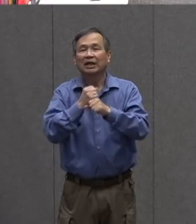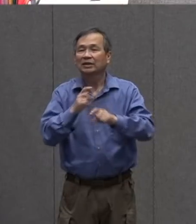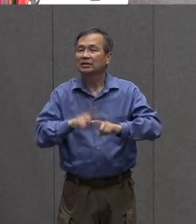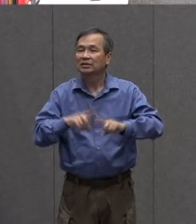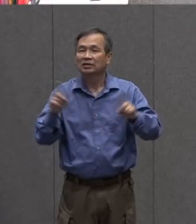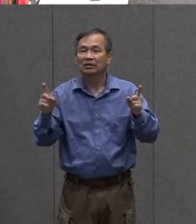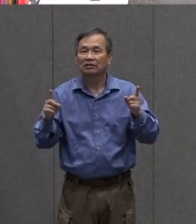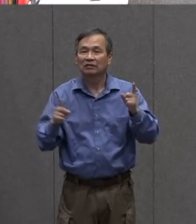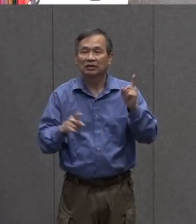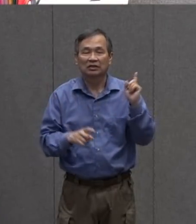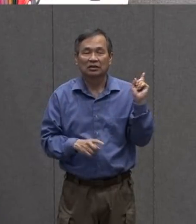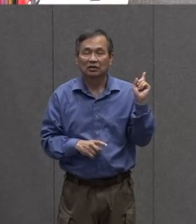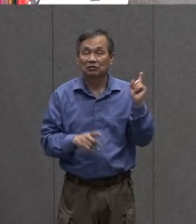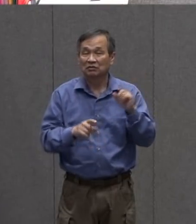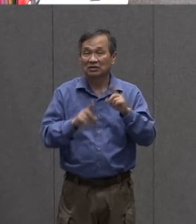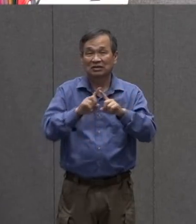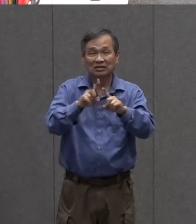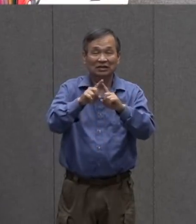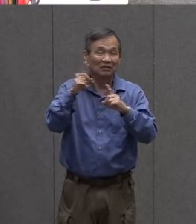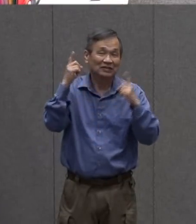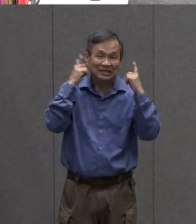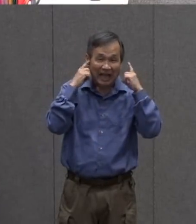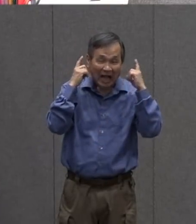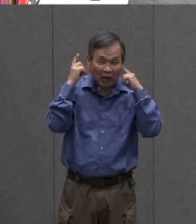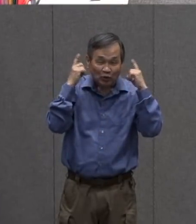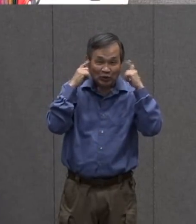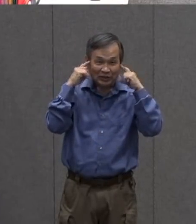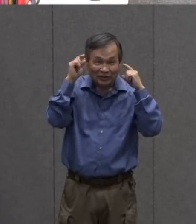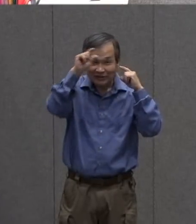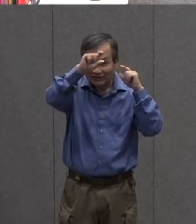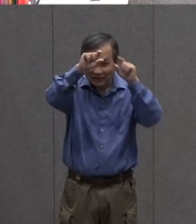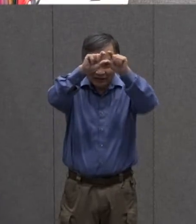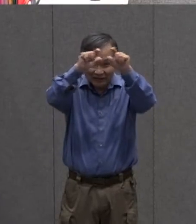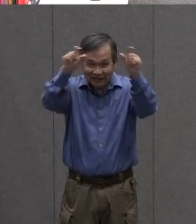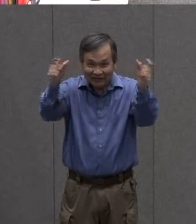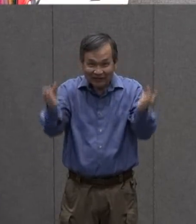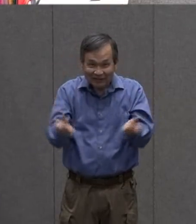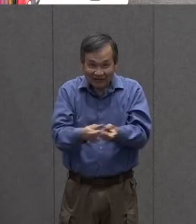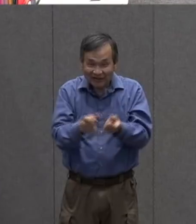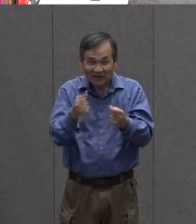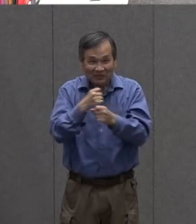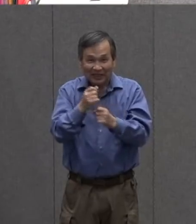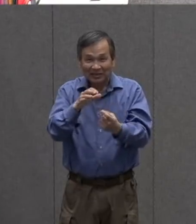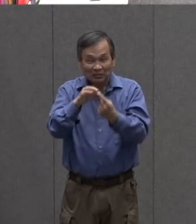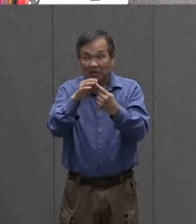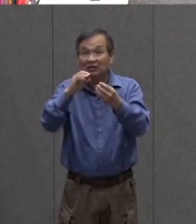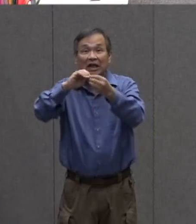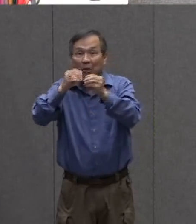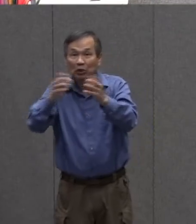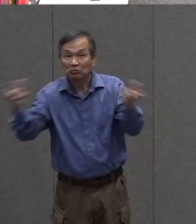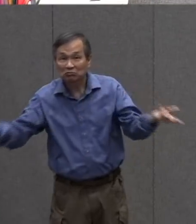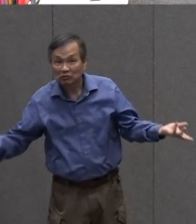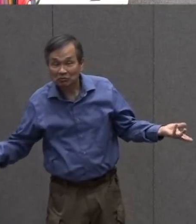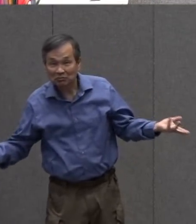Put whatever sounds you want in your game to make it unique. You can even do it with numbers if you wanted to make it into a math game.